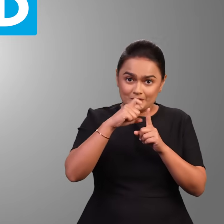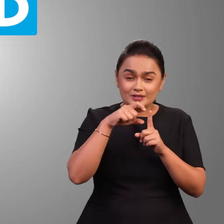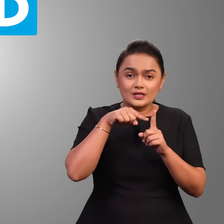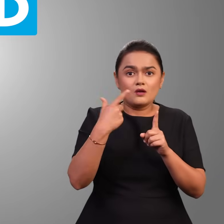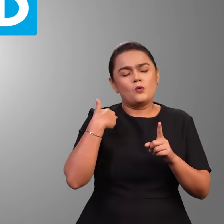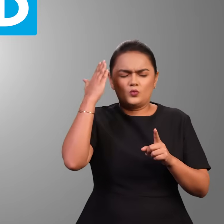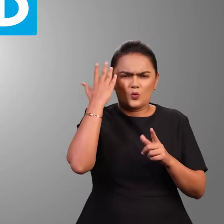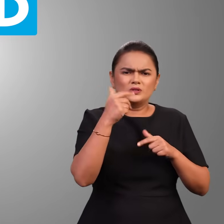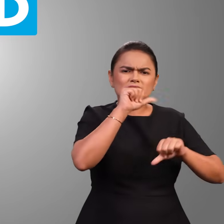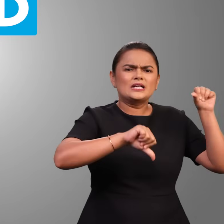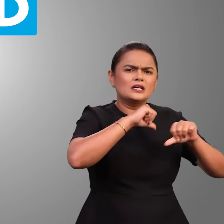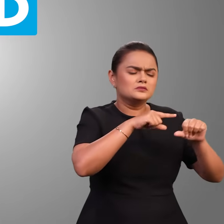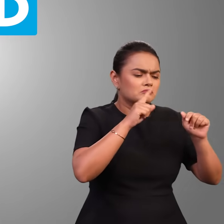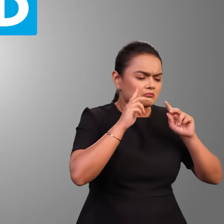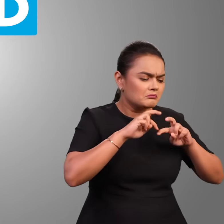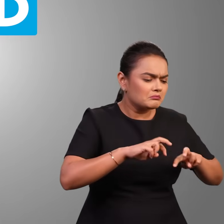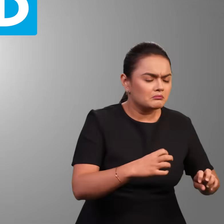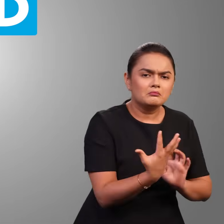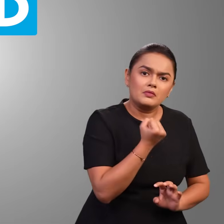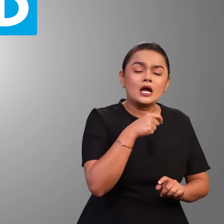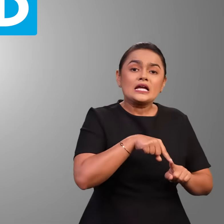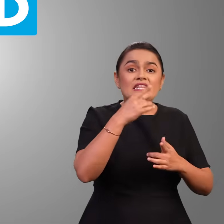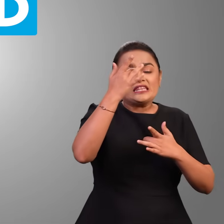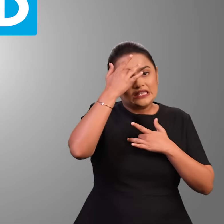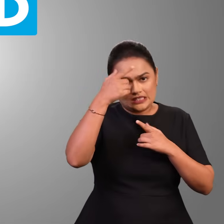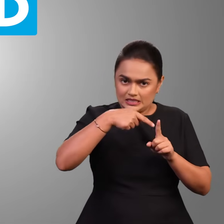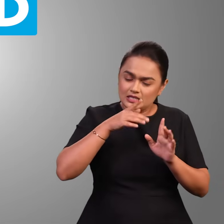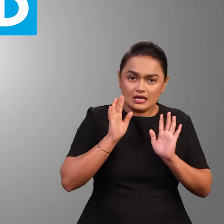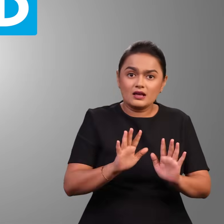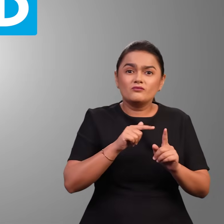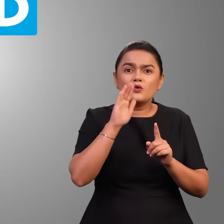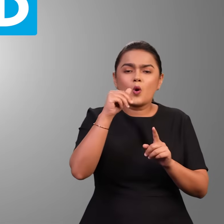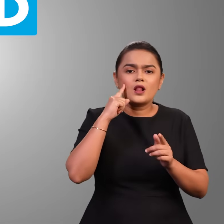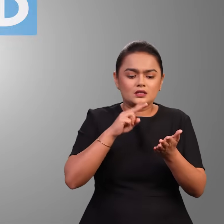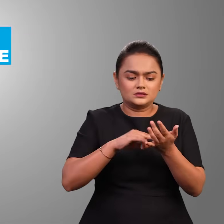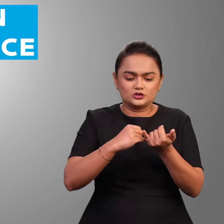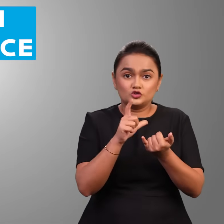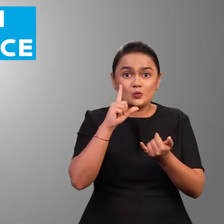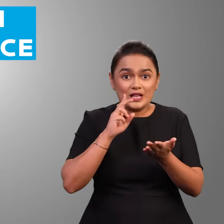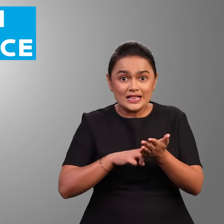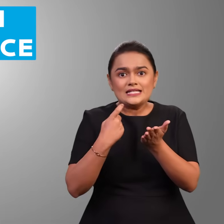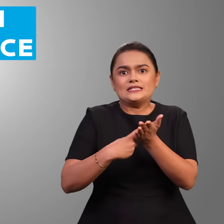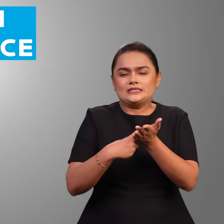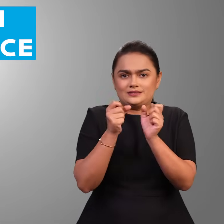As per what we know and science has found out, it's a disease or something called insulin resistance.